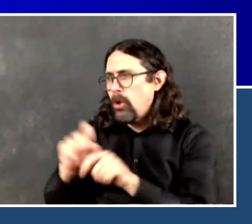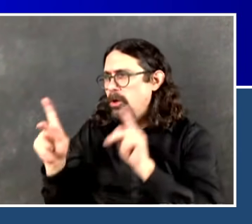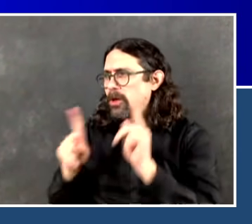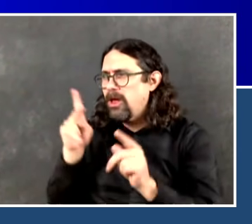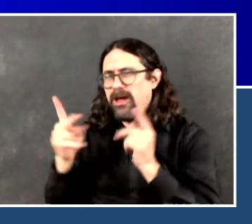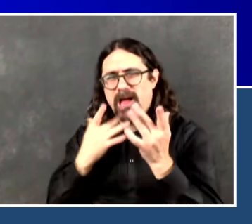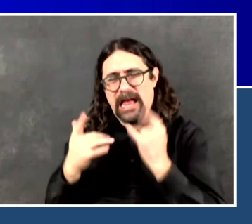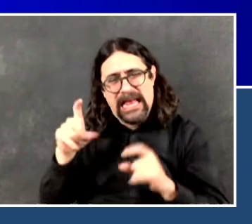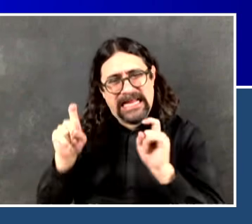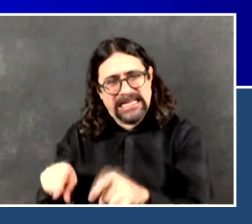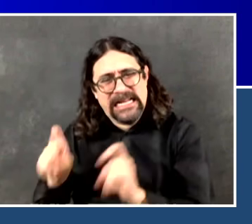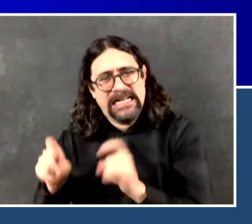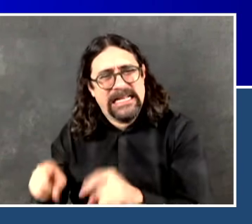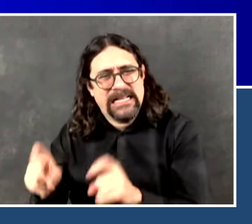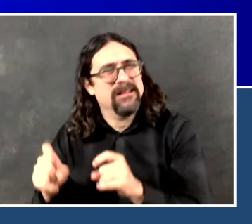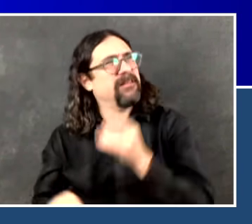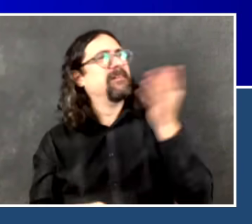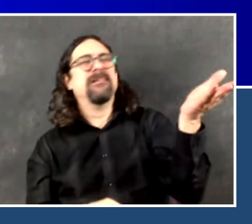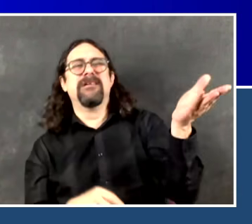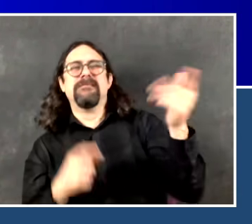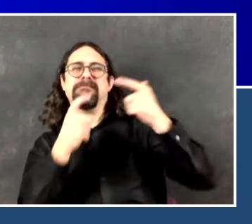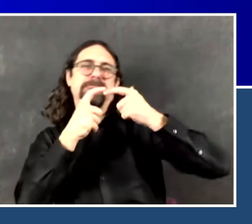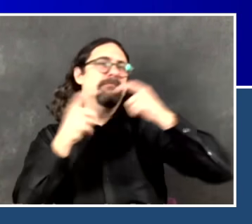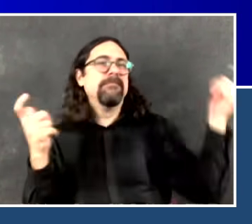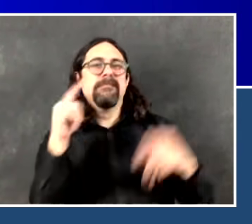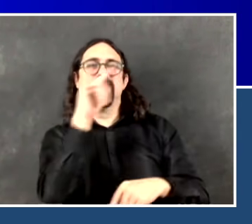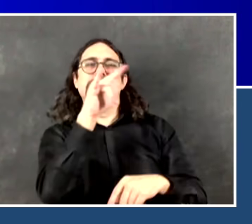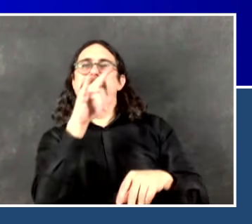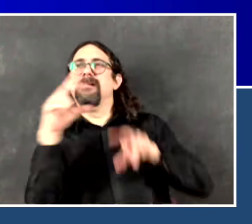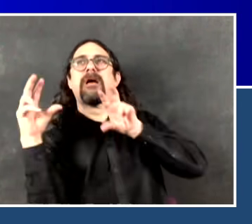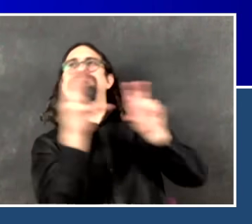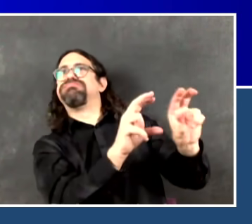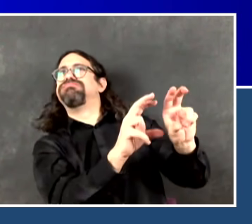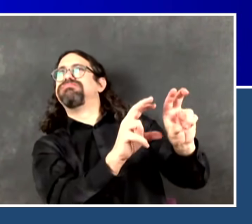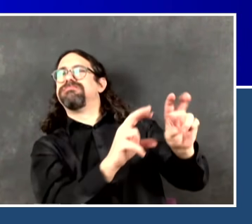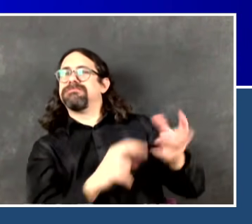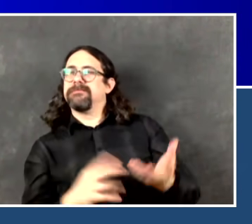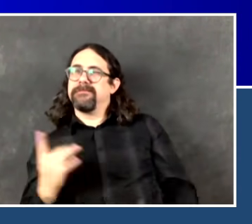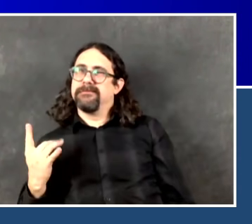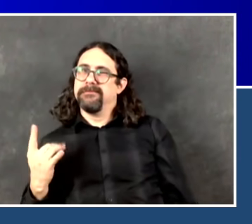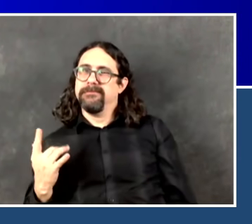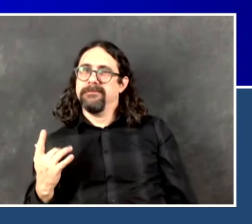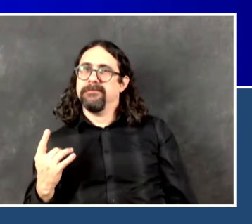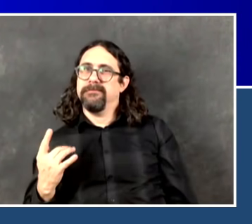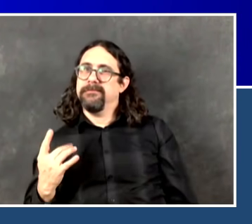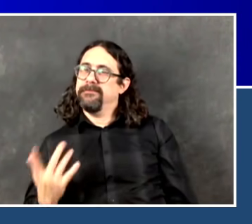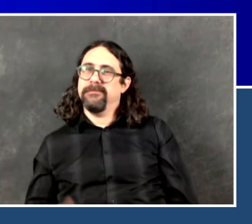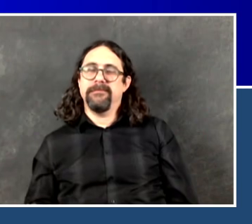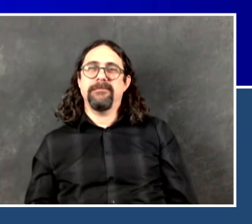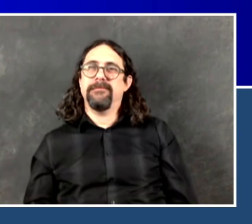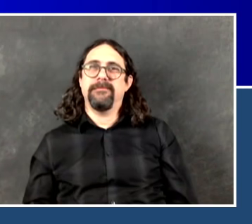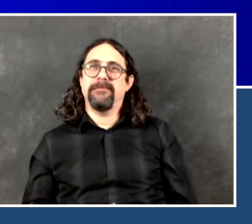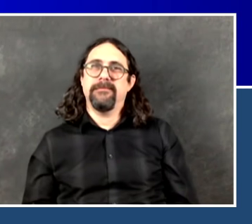IS BROKEN, AS WE FIGHT THESE INEQUALITIES, WE DRAW UPON OVER WHAT WE'VE DONE THE SIX YEARS. THE WHOLE REASON